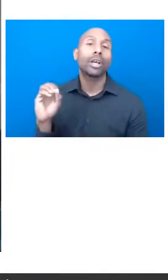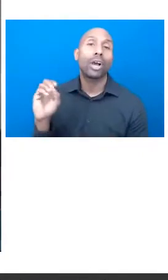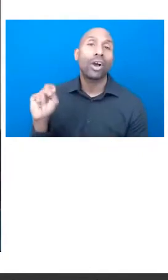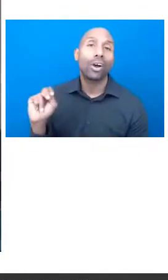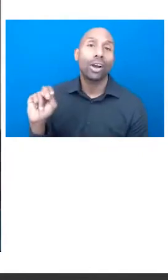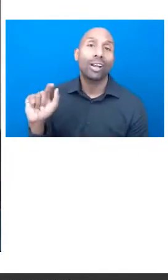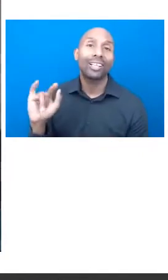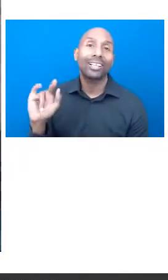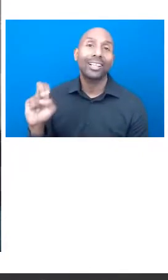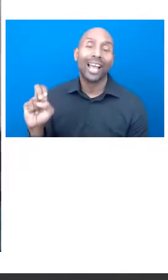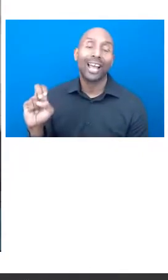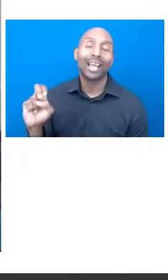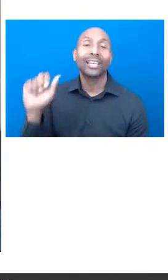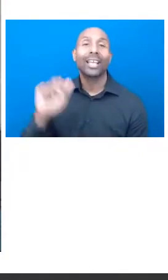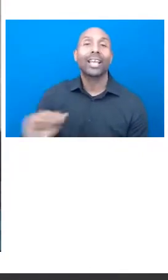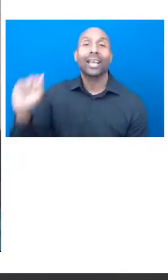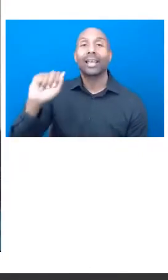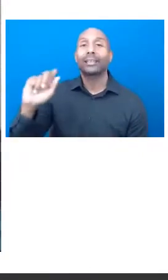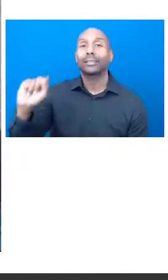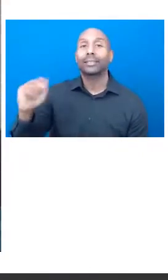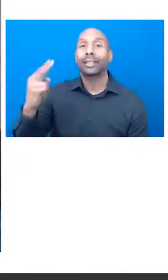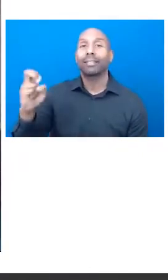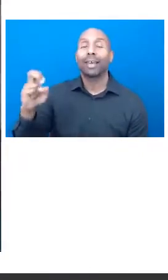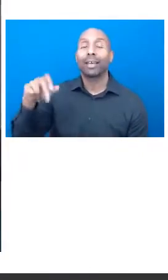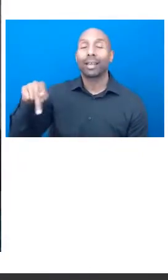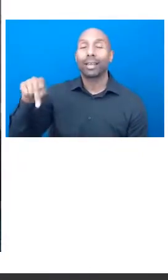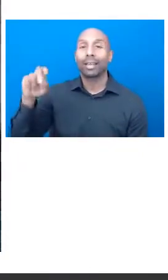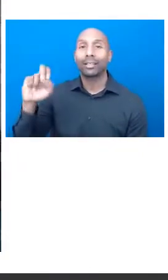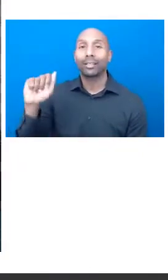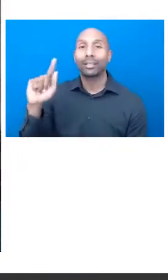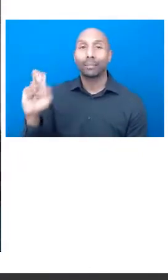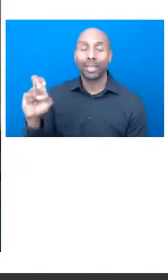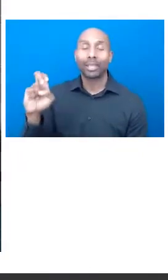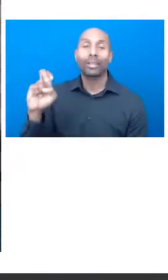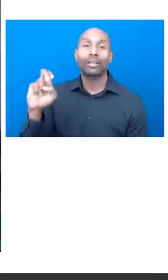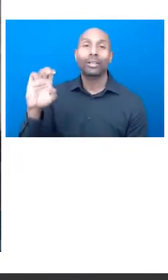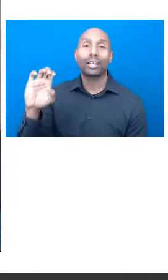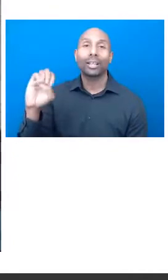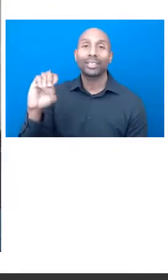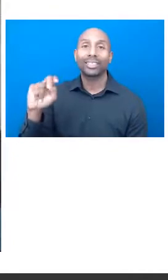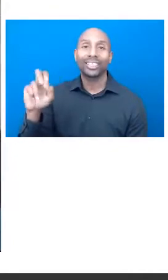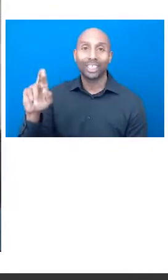someone will respond immediately.